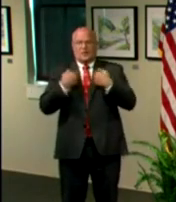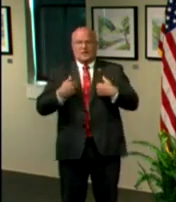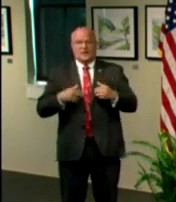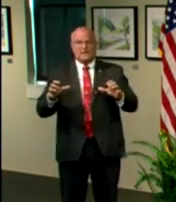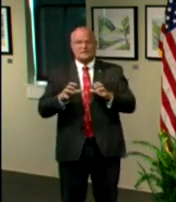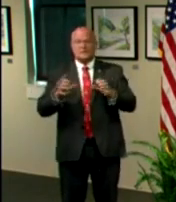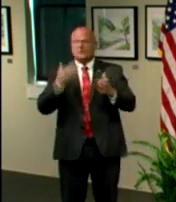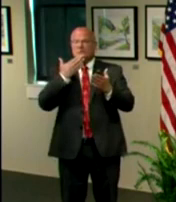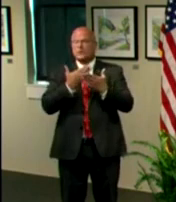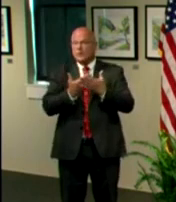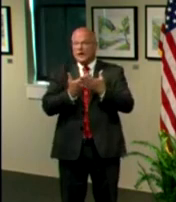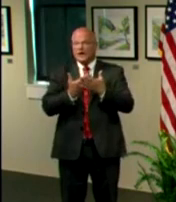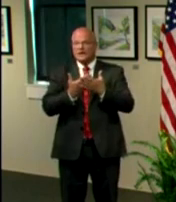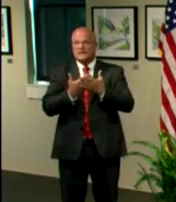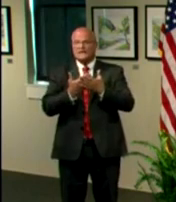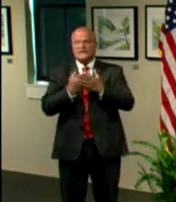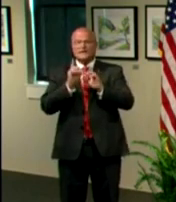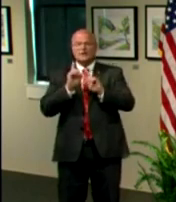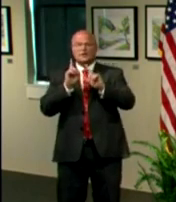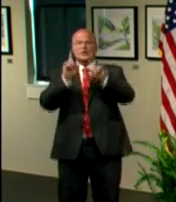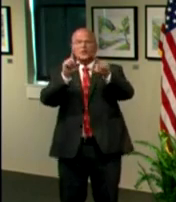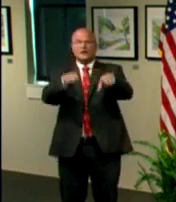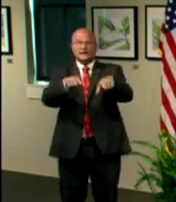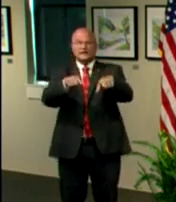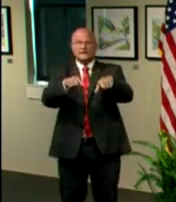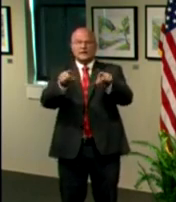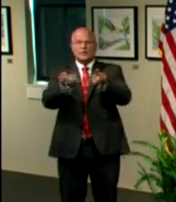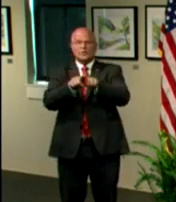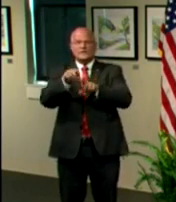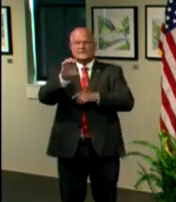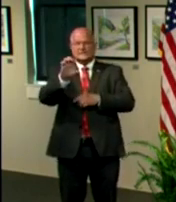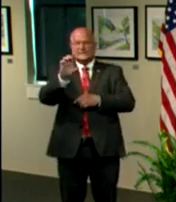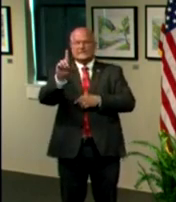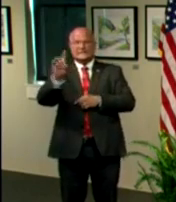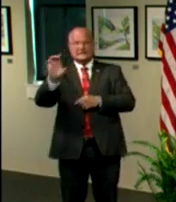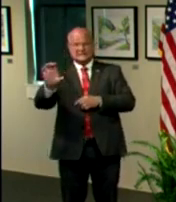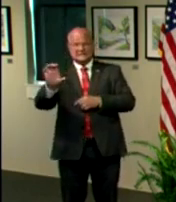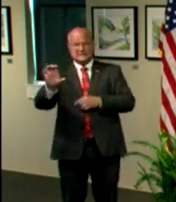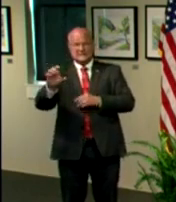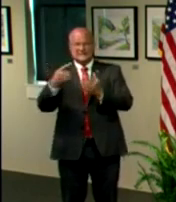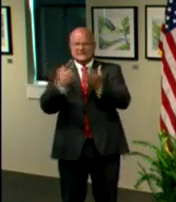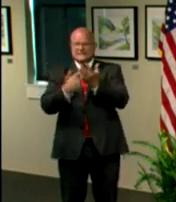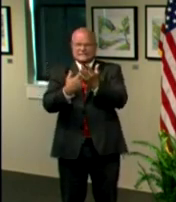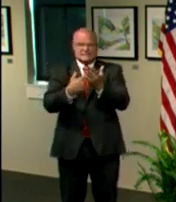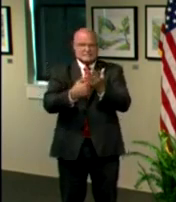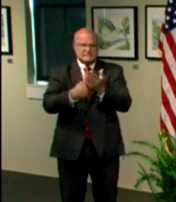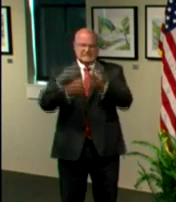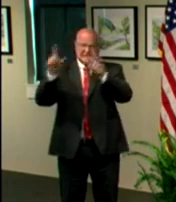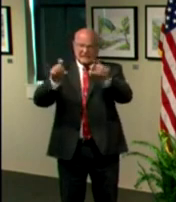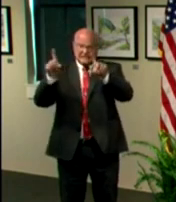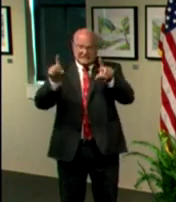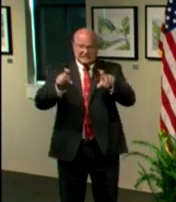THAT IS THE CURRENT TRAJECTORY. OUR GOAL IS TO CHANGE THE TRAJECTORY . YOU DO IT BY WITH THE DEPARTMENT OF HEALTH IS DOING